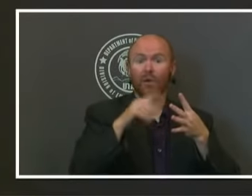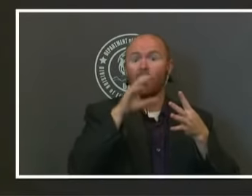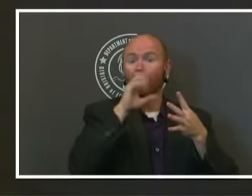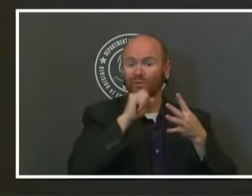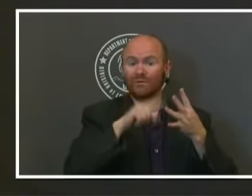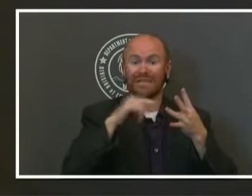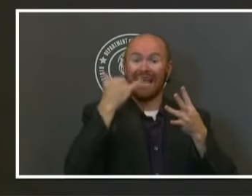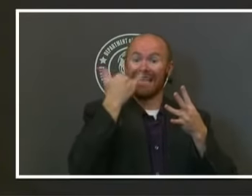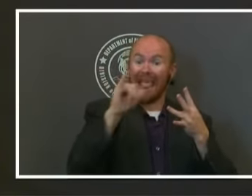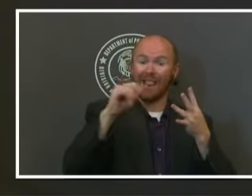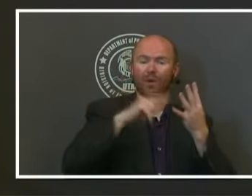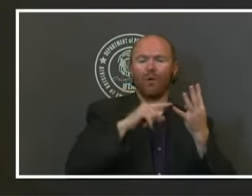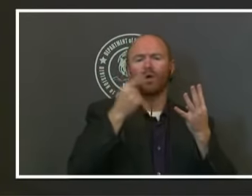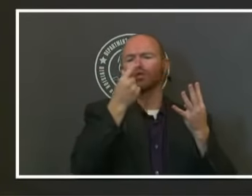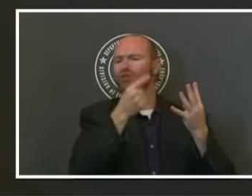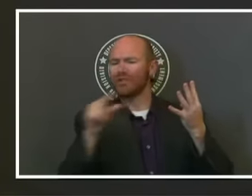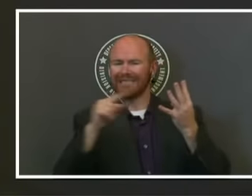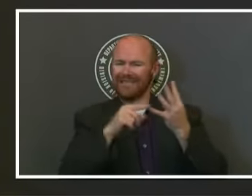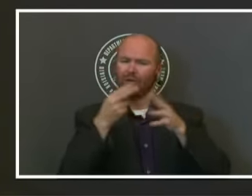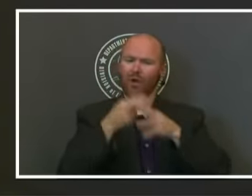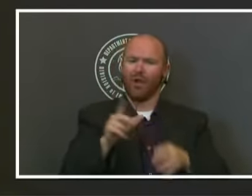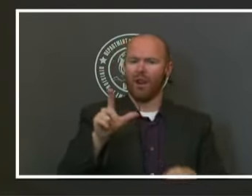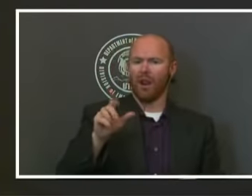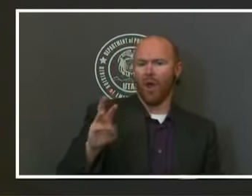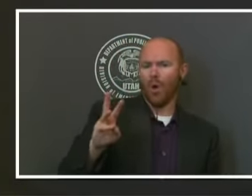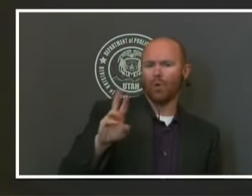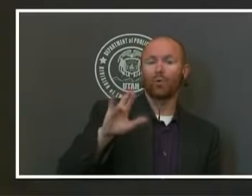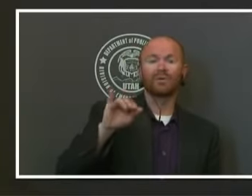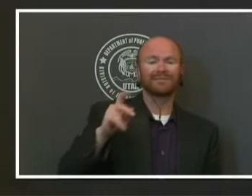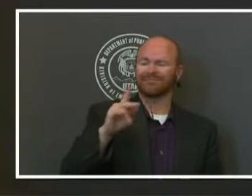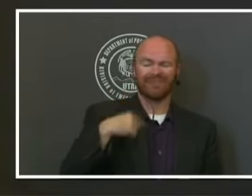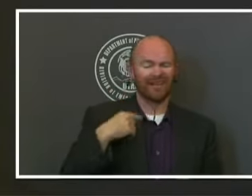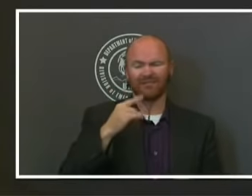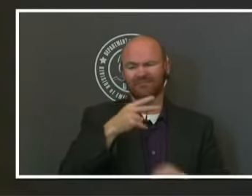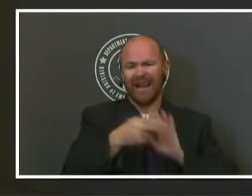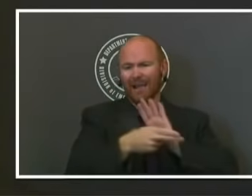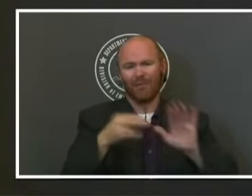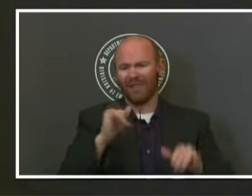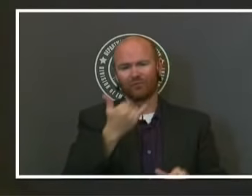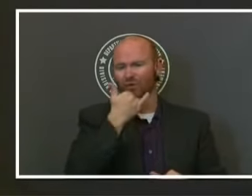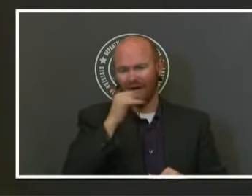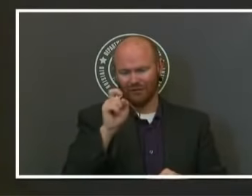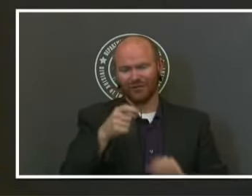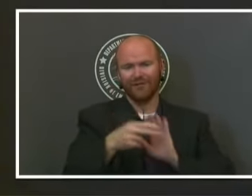really at no risk when in fact